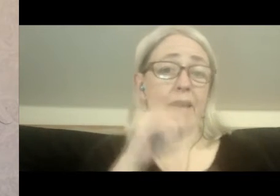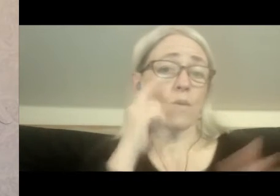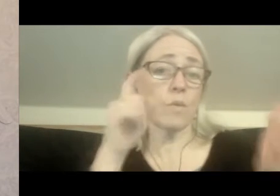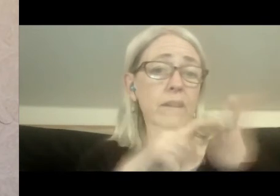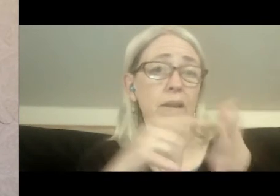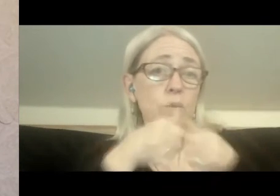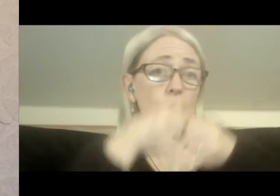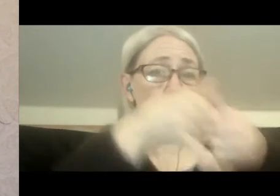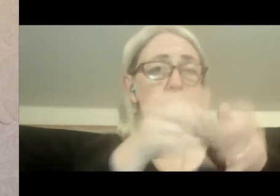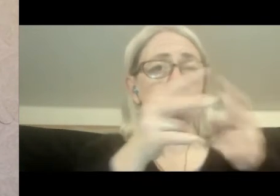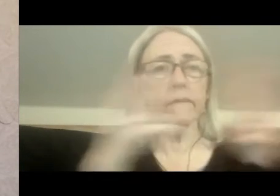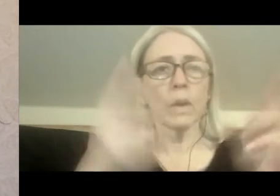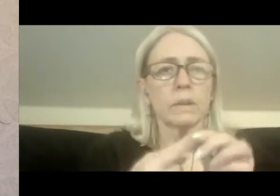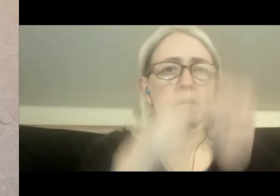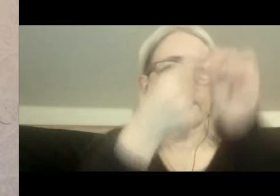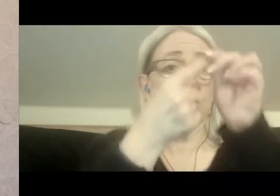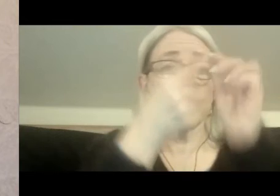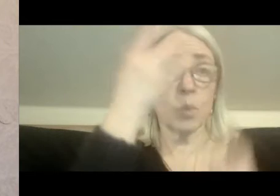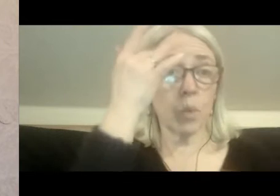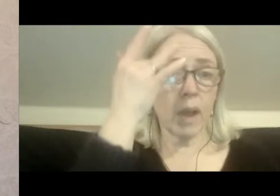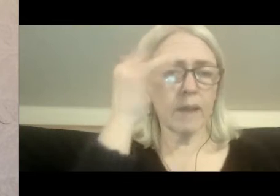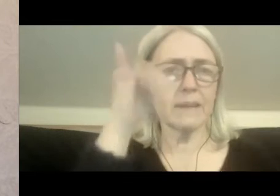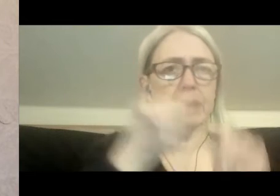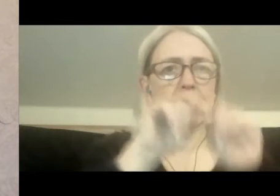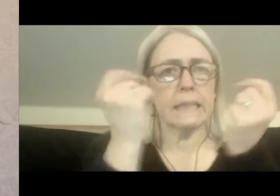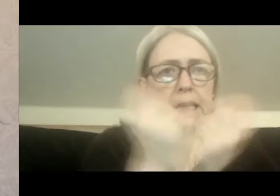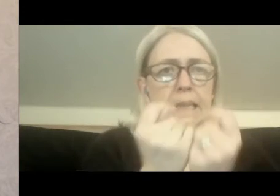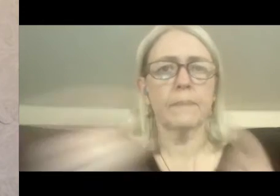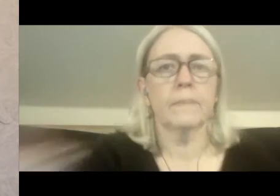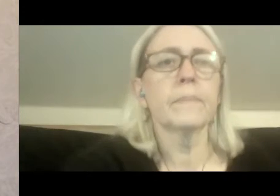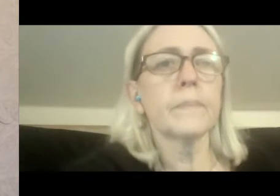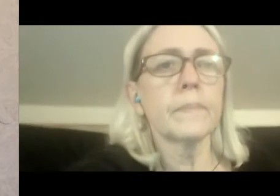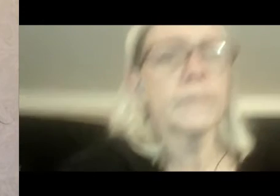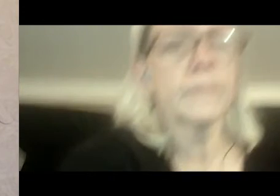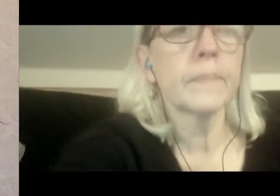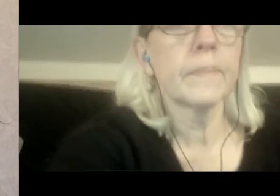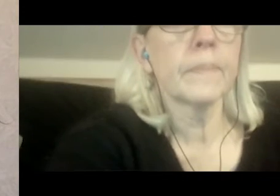is the fact that this team's accomplishments were a direct result of their own desire to